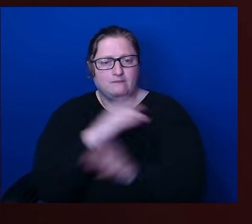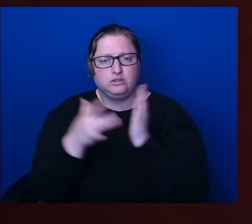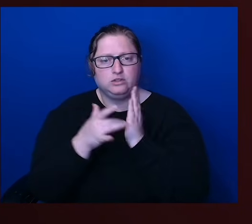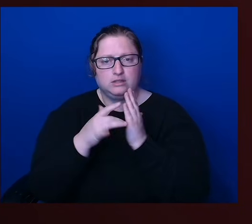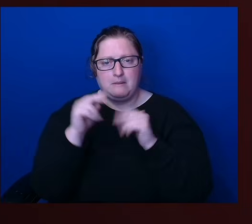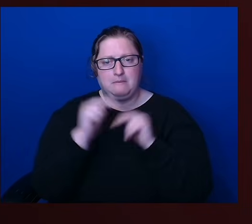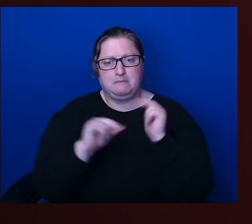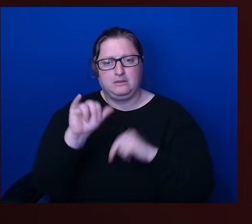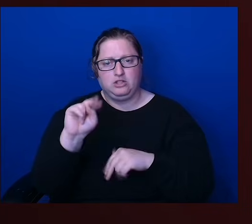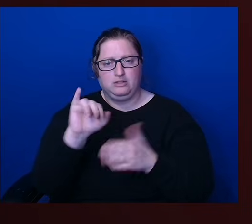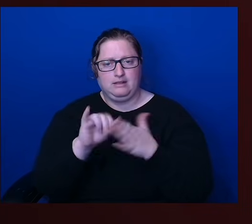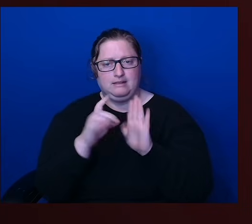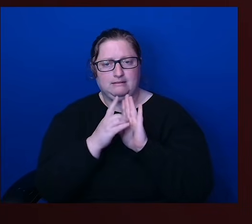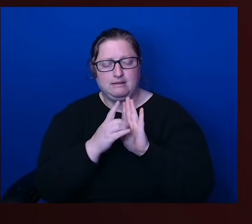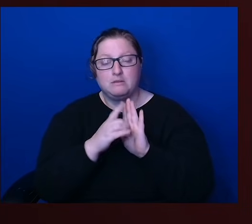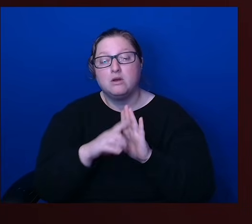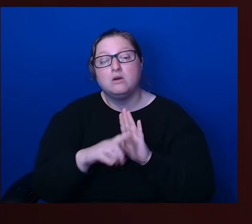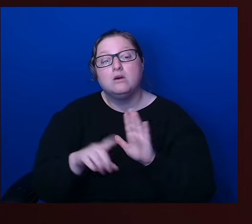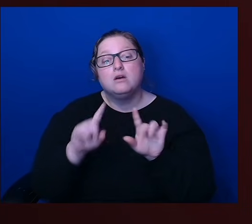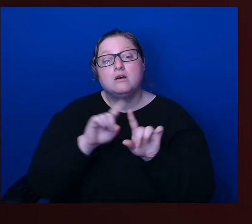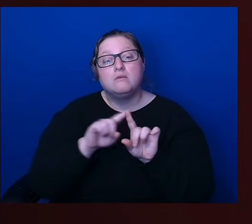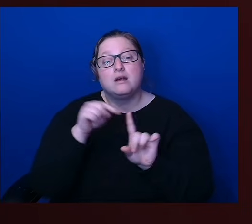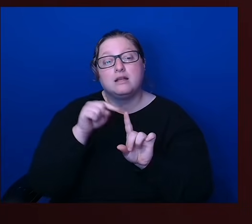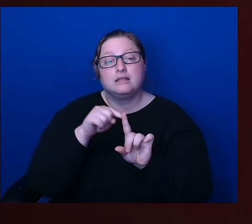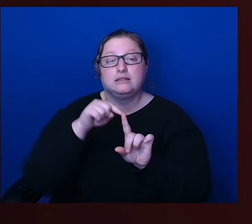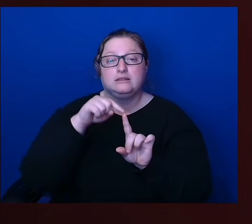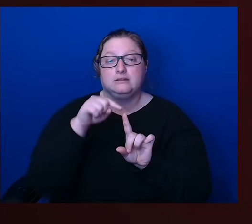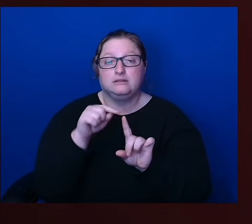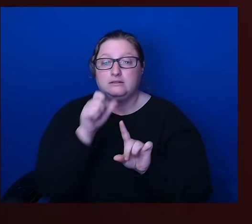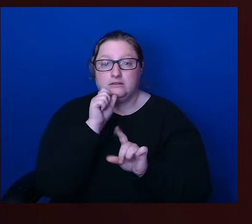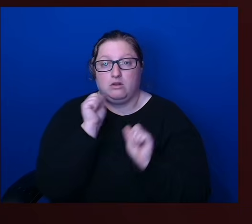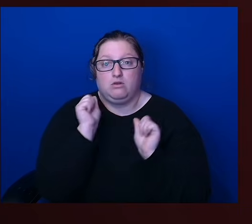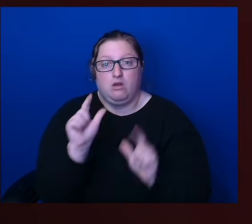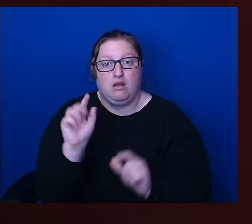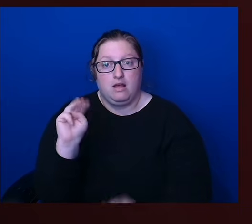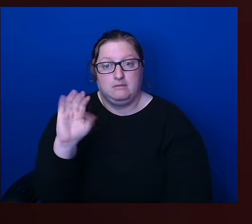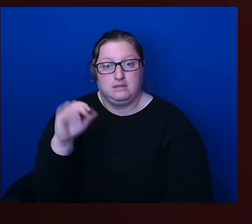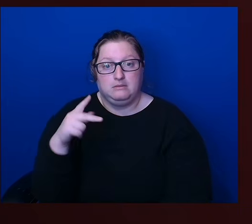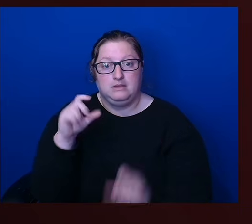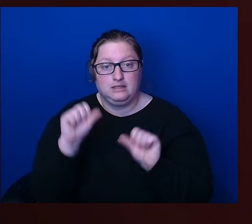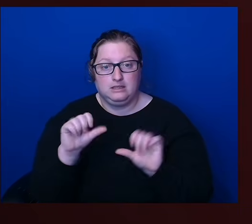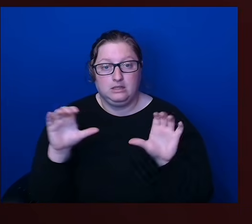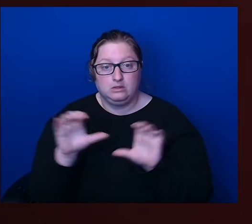though, this isn't all MCP can do, and that's why I've invited Brady to share with